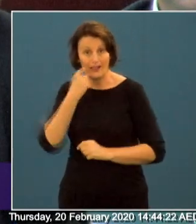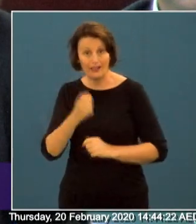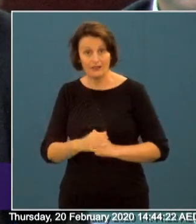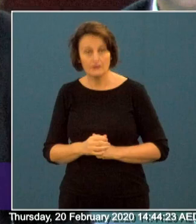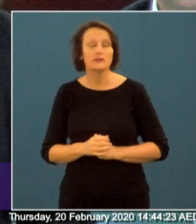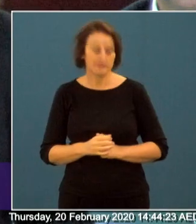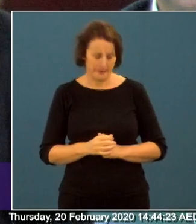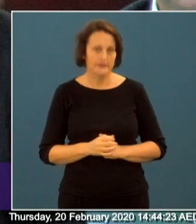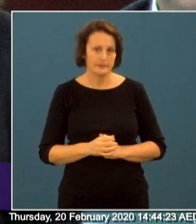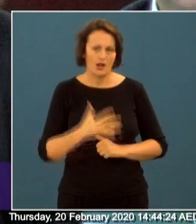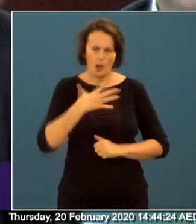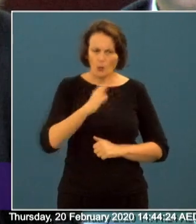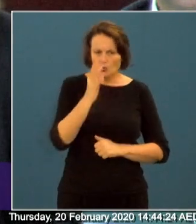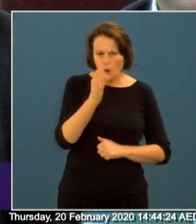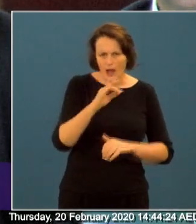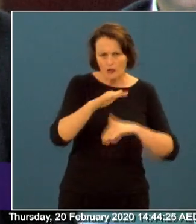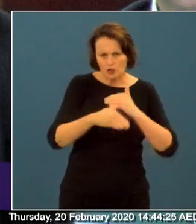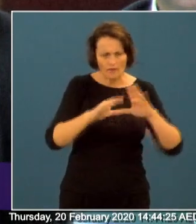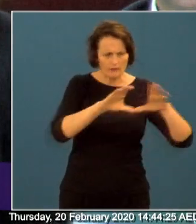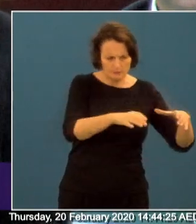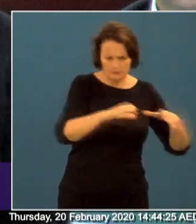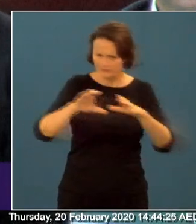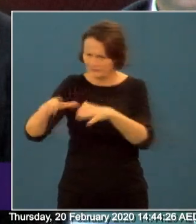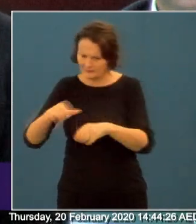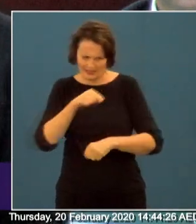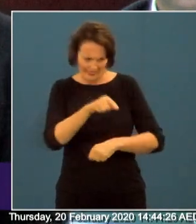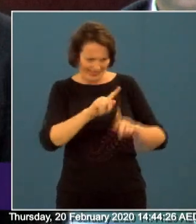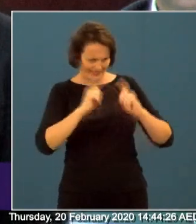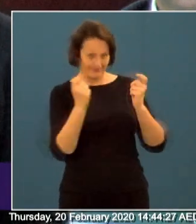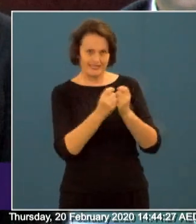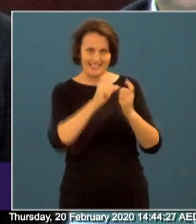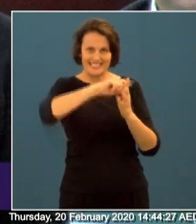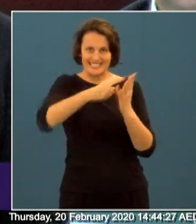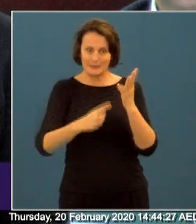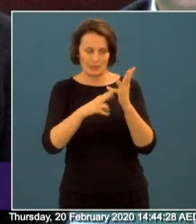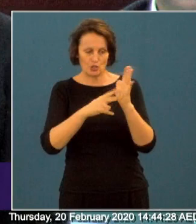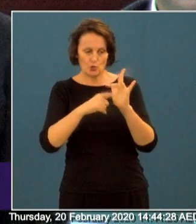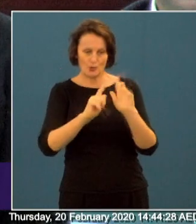the Disability Specialist Unit and this new team of which you will be a member.